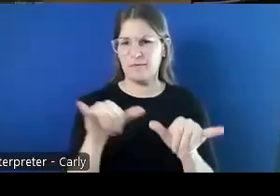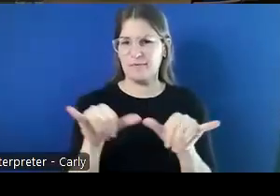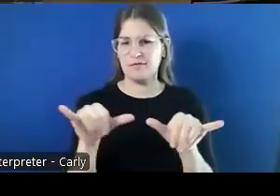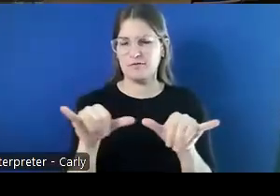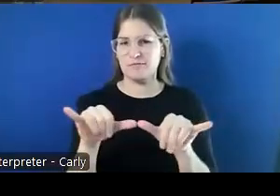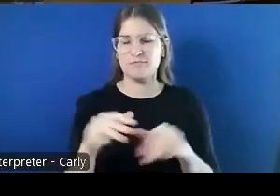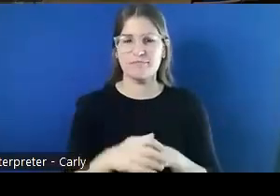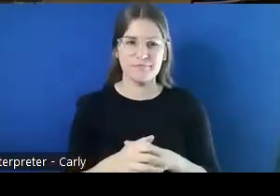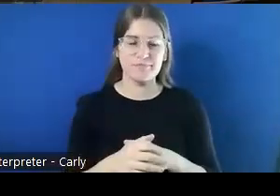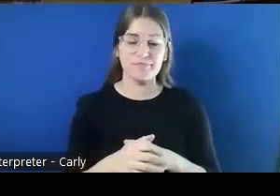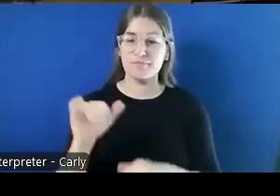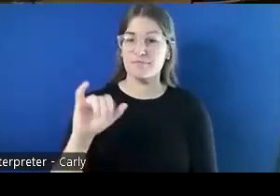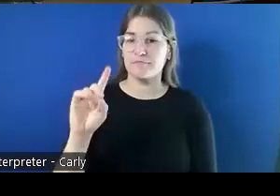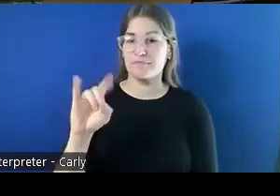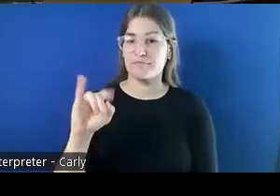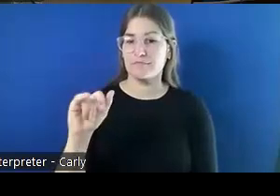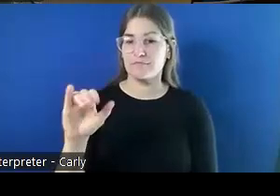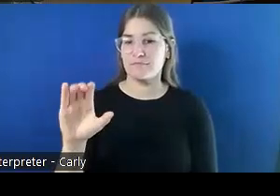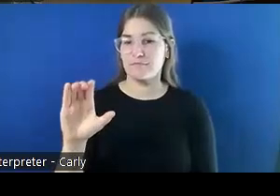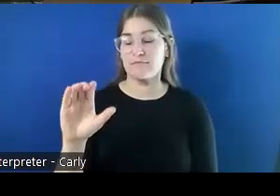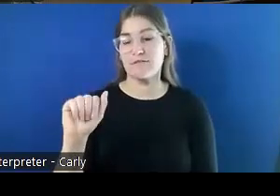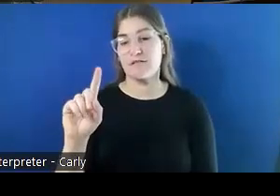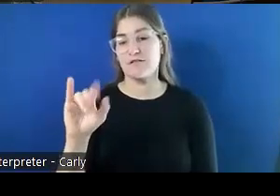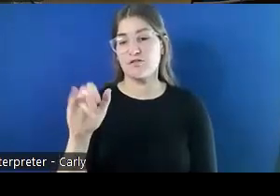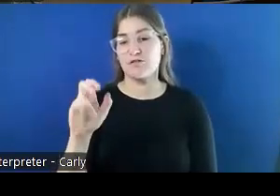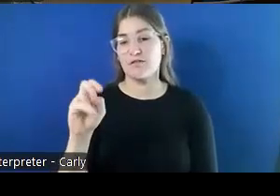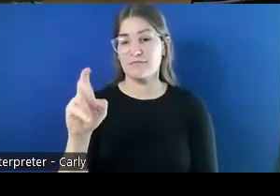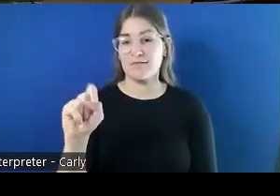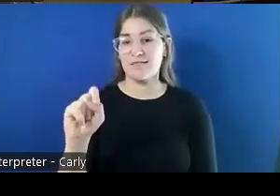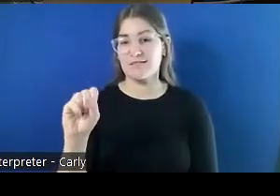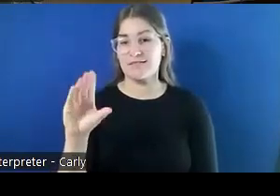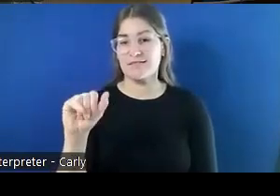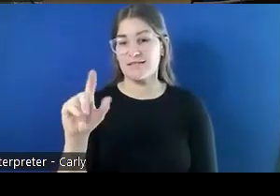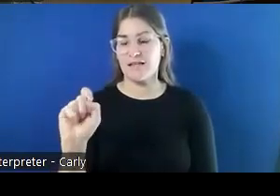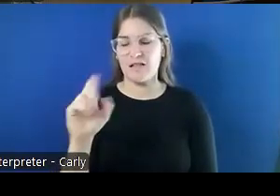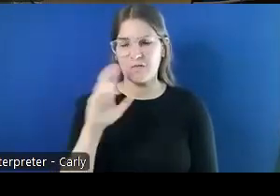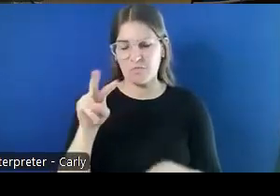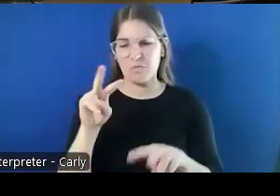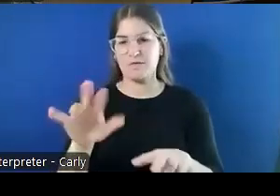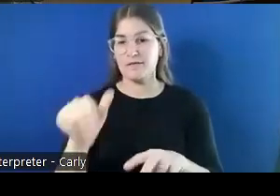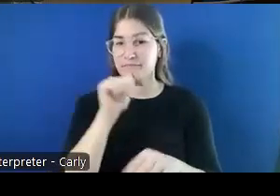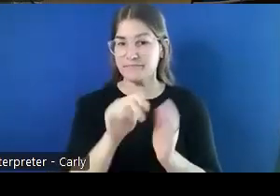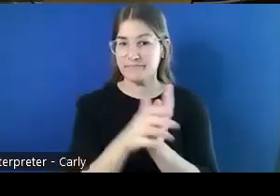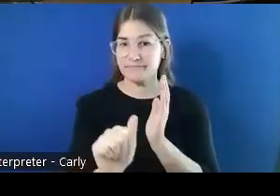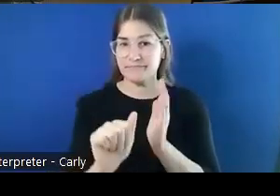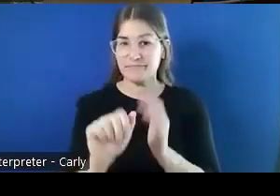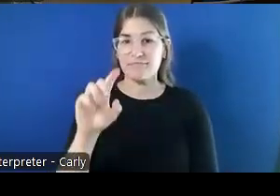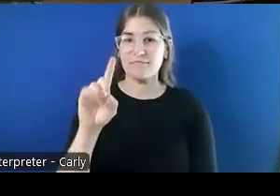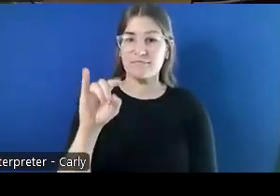use the dietic um adjustment scale which looks at coping um again dietic coping a little different